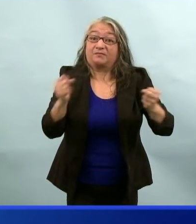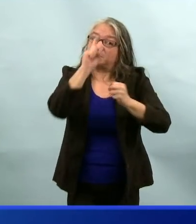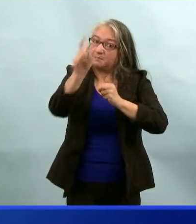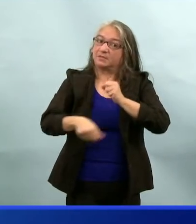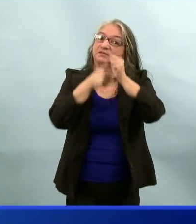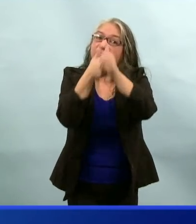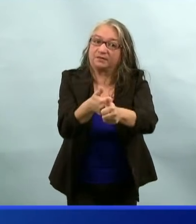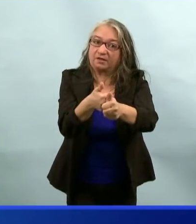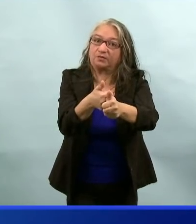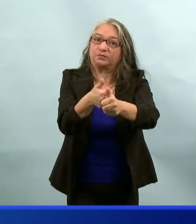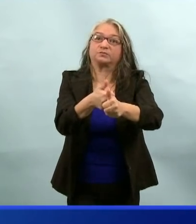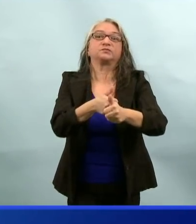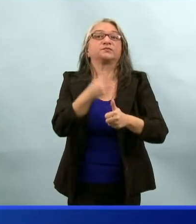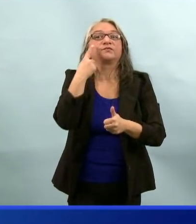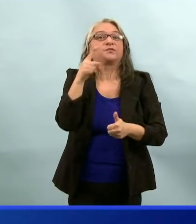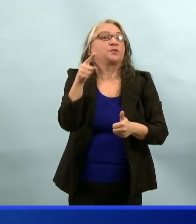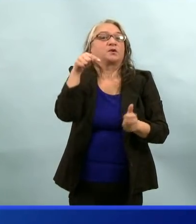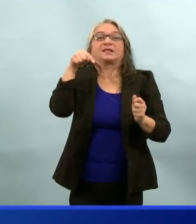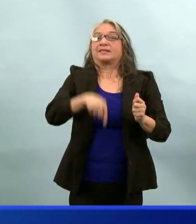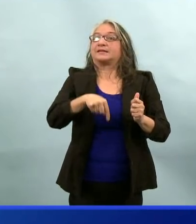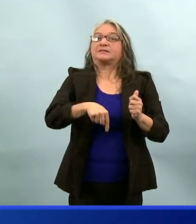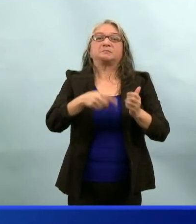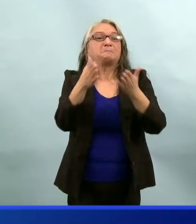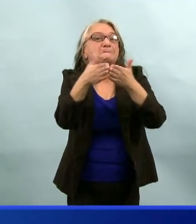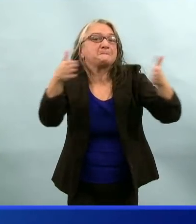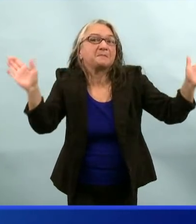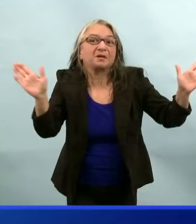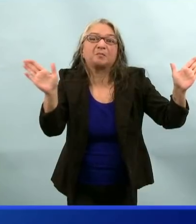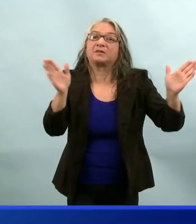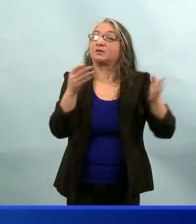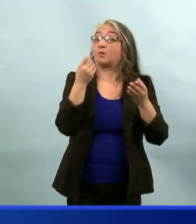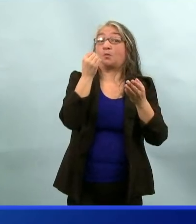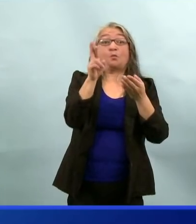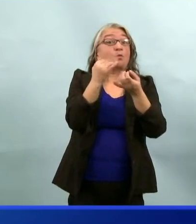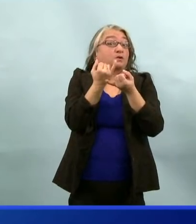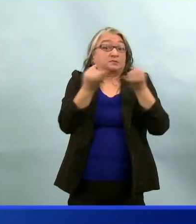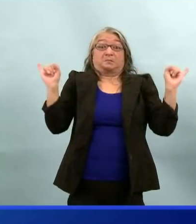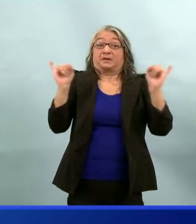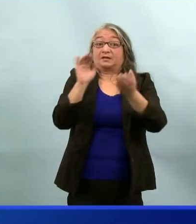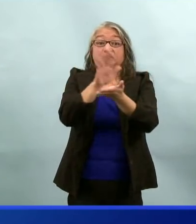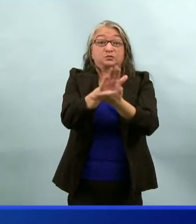operator including public and independent schools to ensure the public health orders are followed